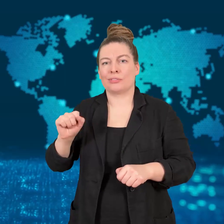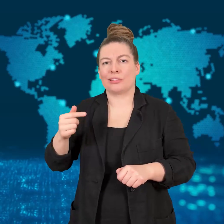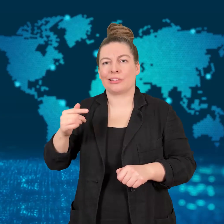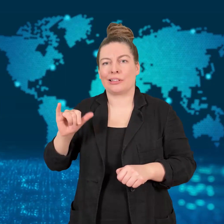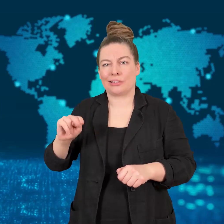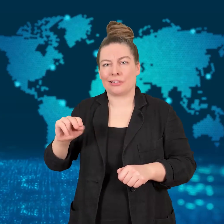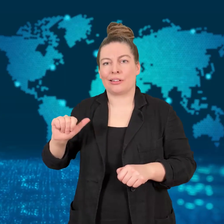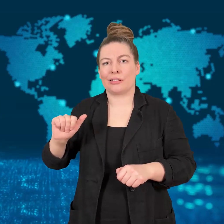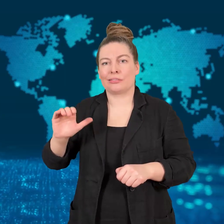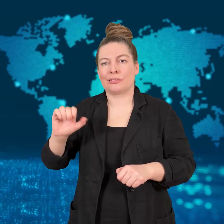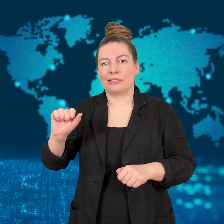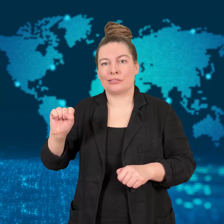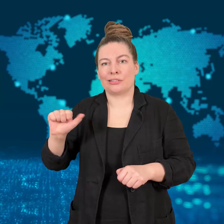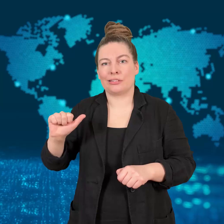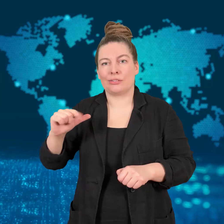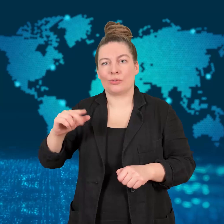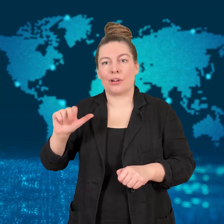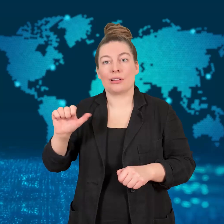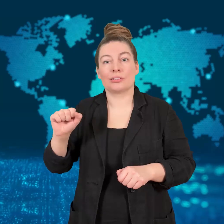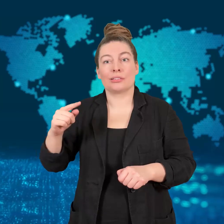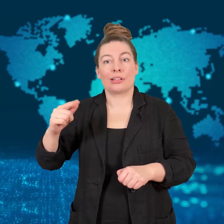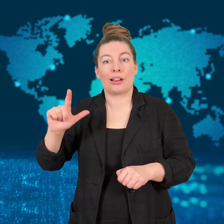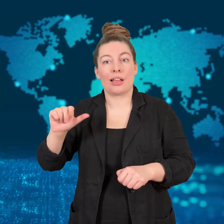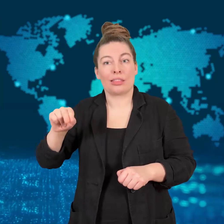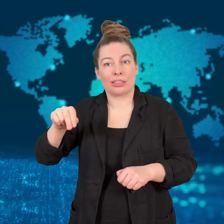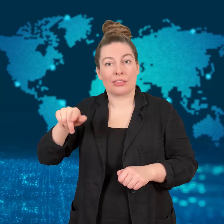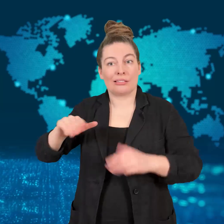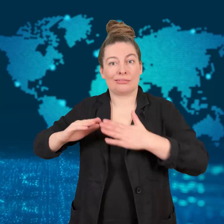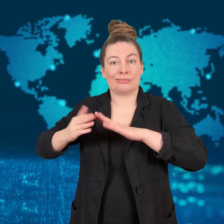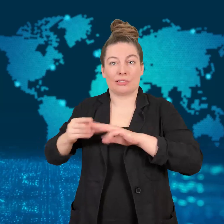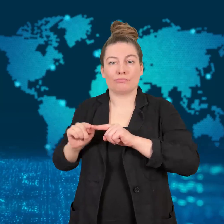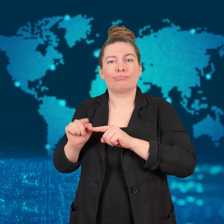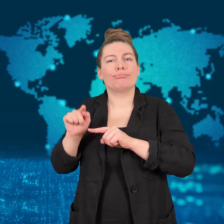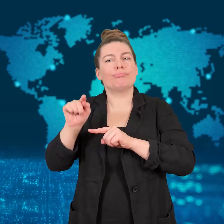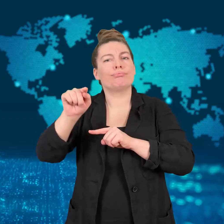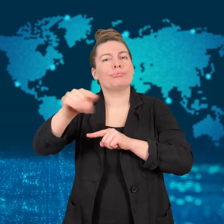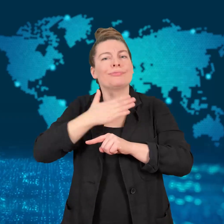The bus was traveling from the town of